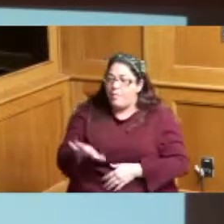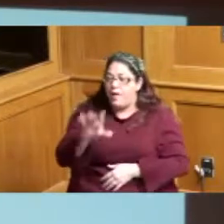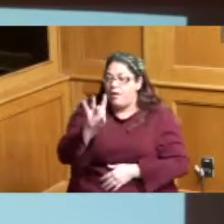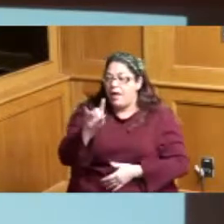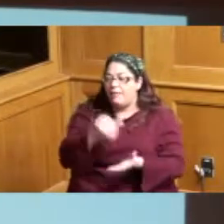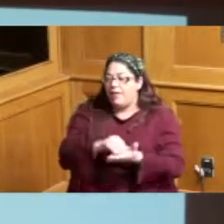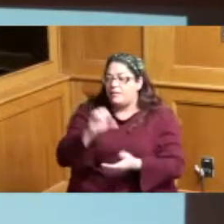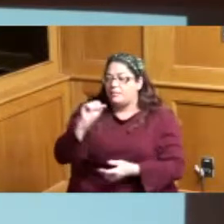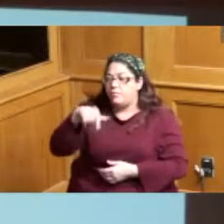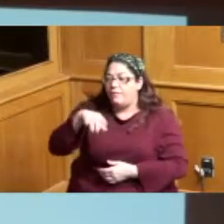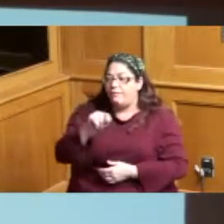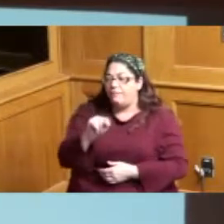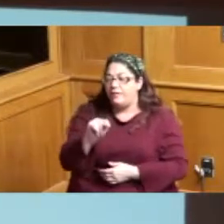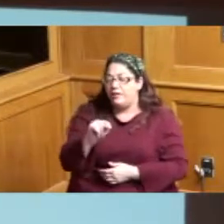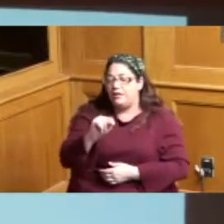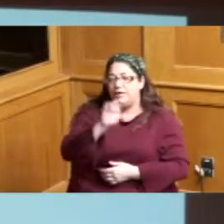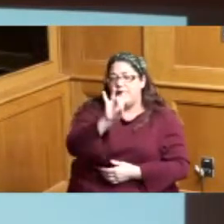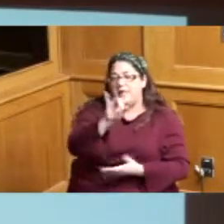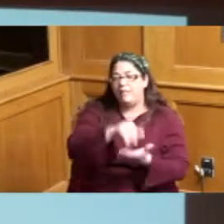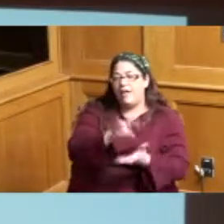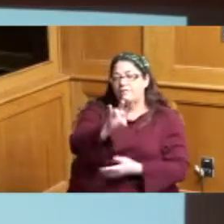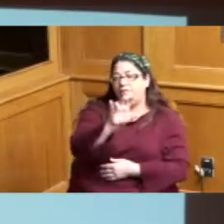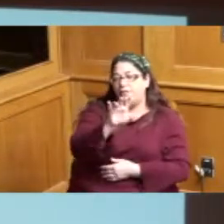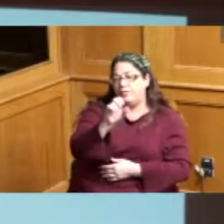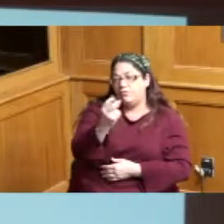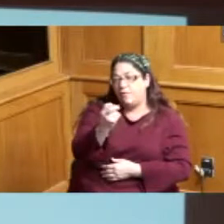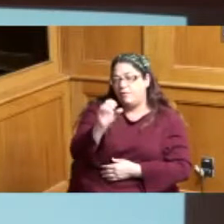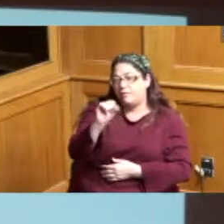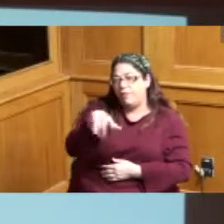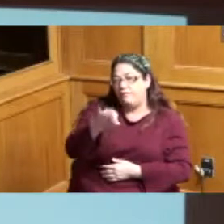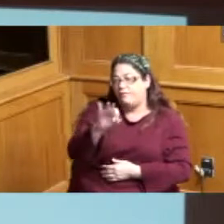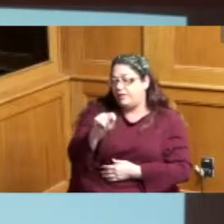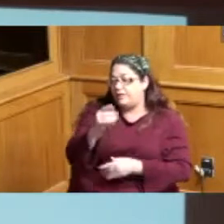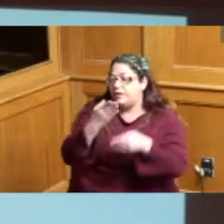and then that eight thousand seven hundred square feet then you divide by 500 which is a unit